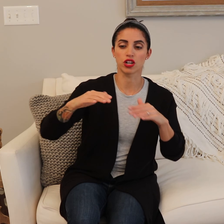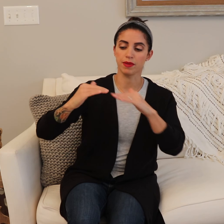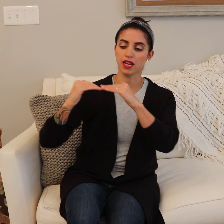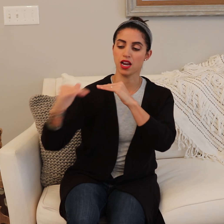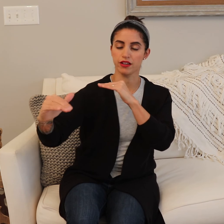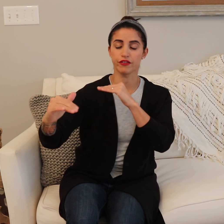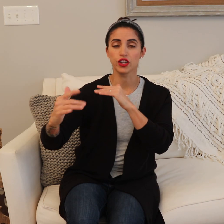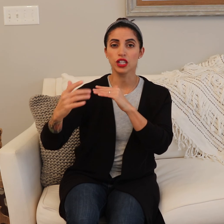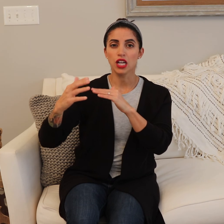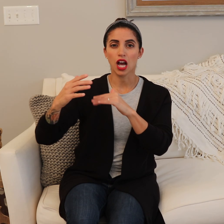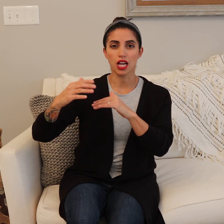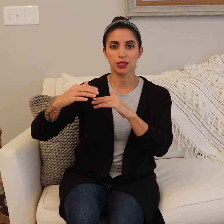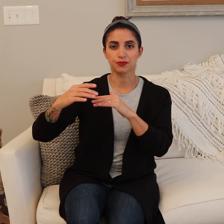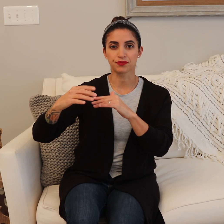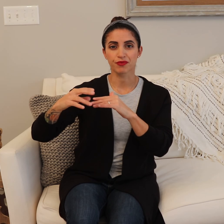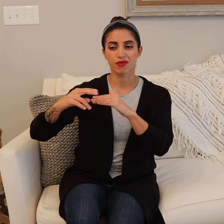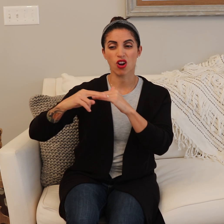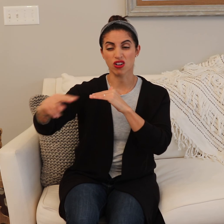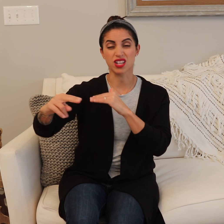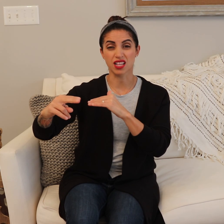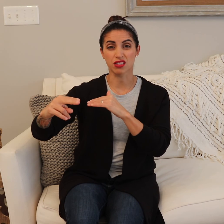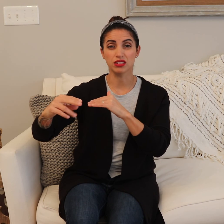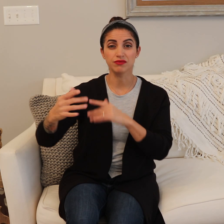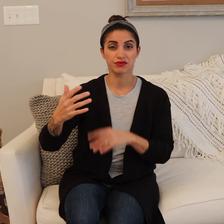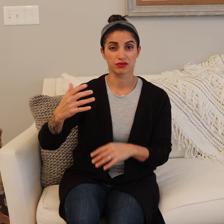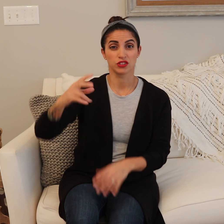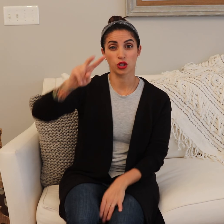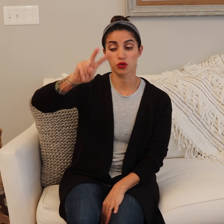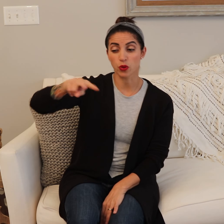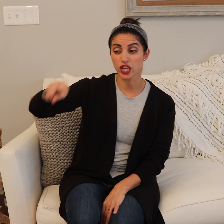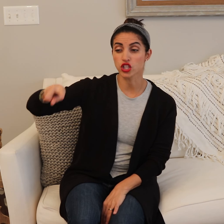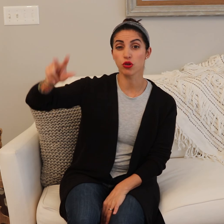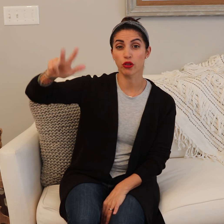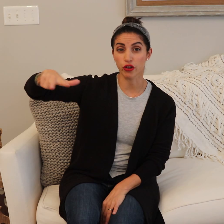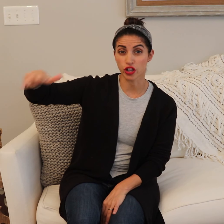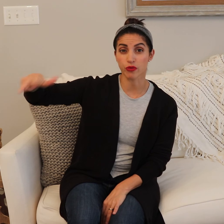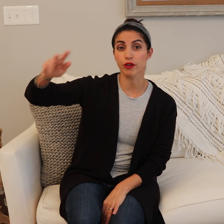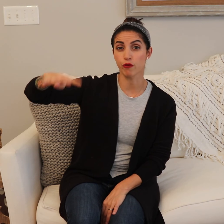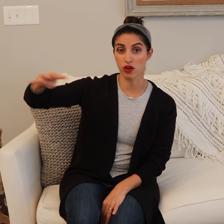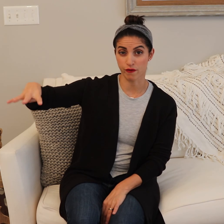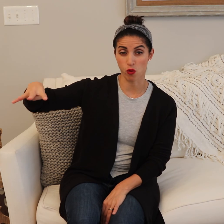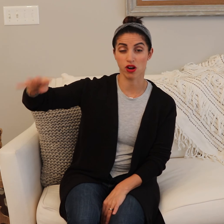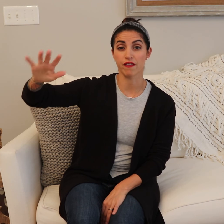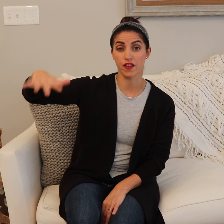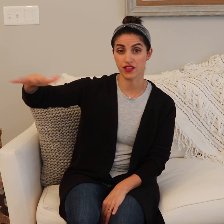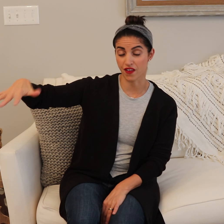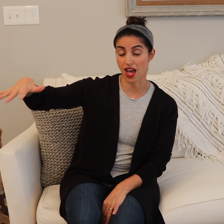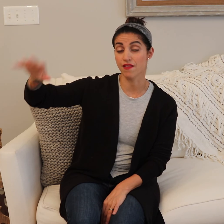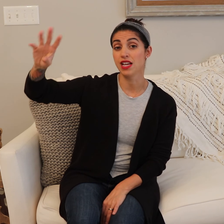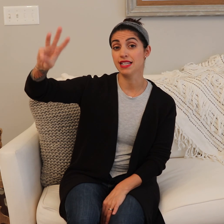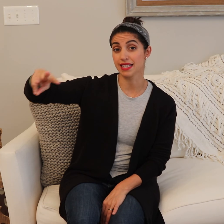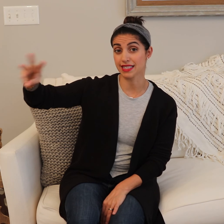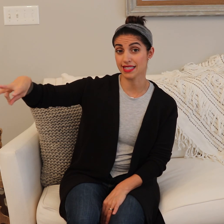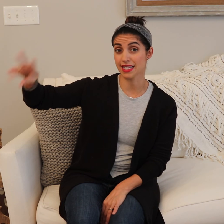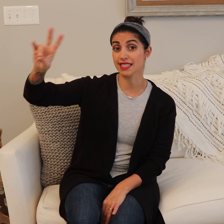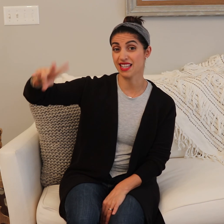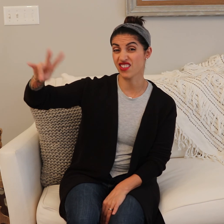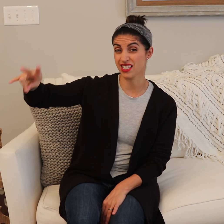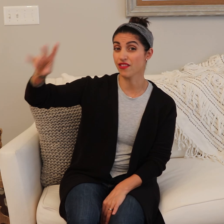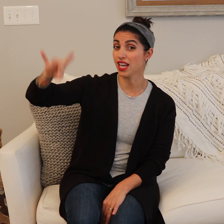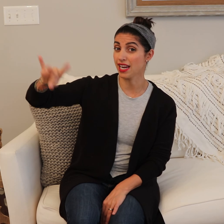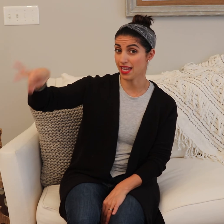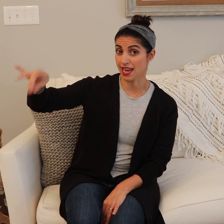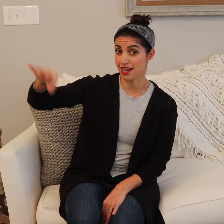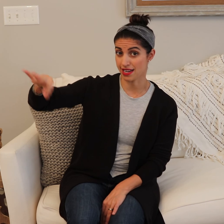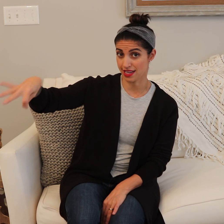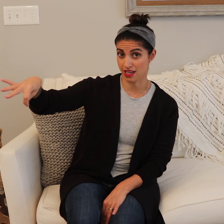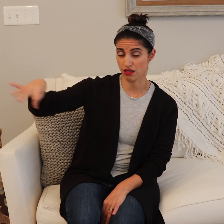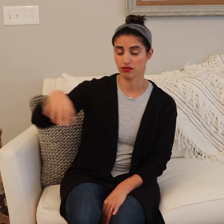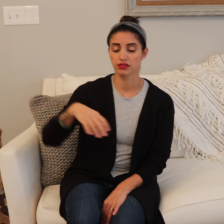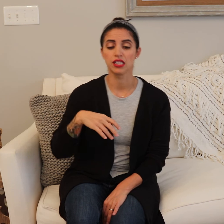gonna be kind of horizontal so 22, 33, 44, 55, 66, 77, 88, 99. Okay so back to 20's so